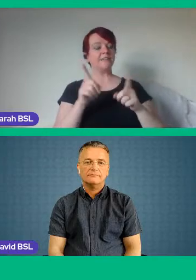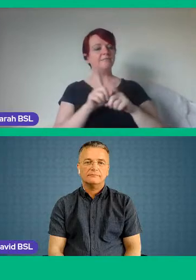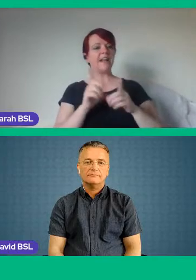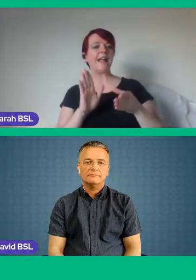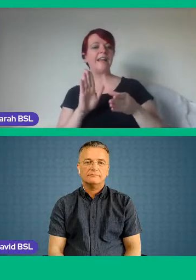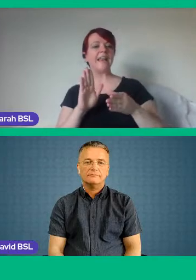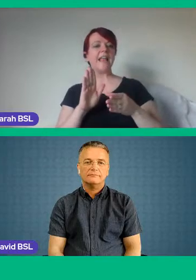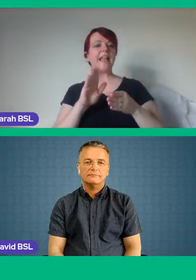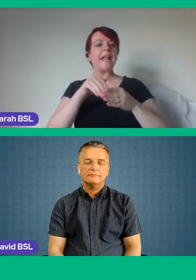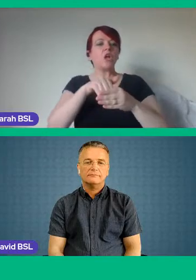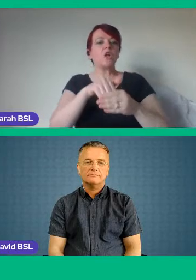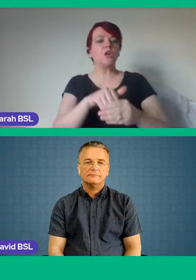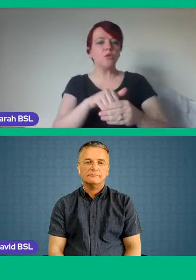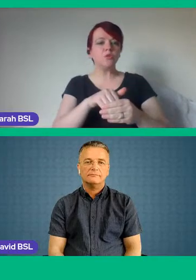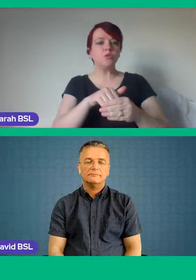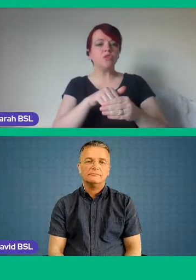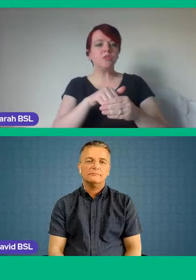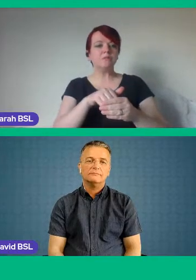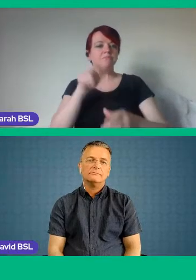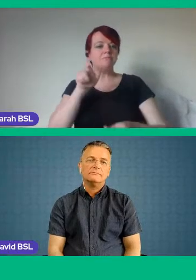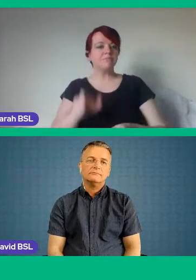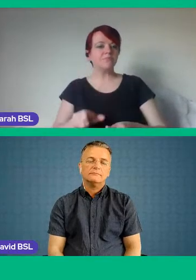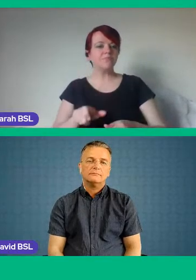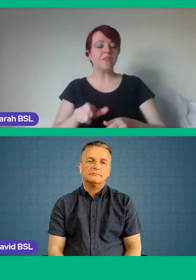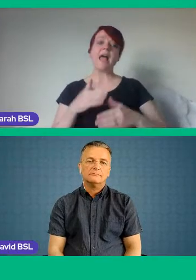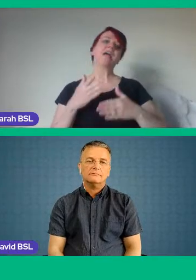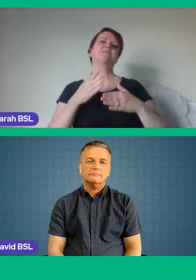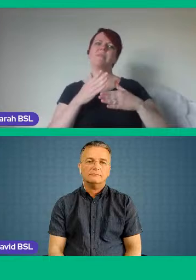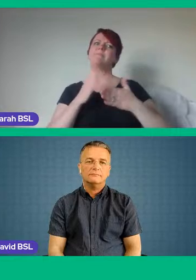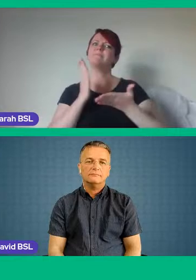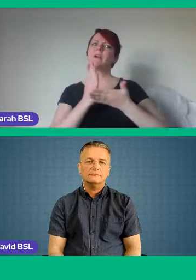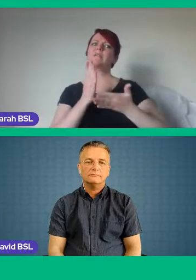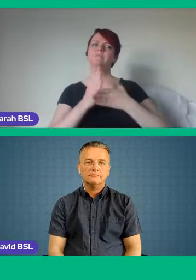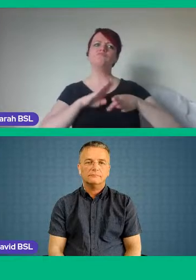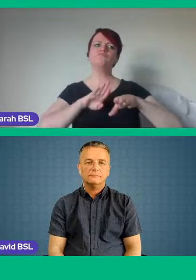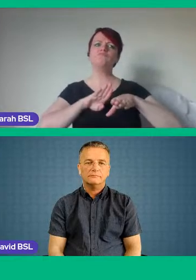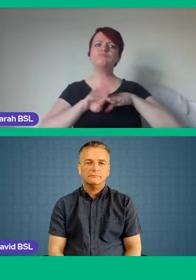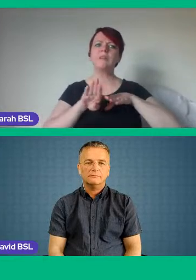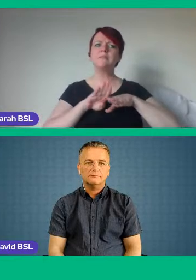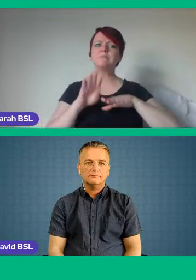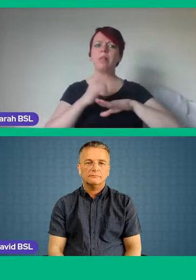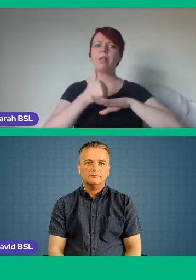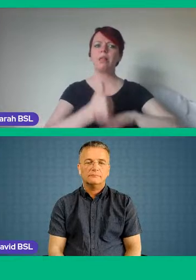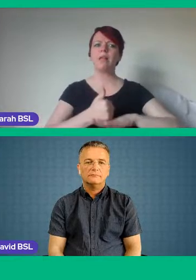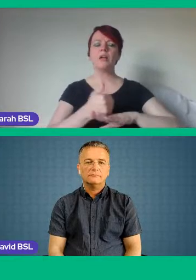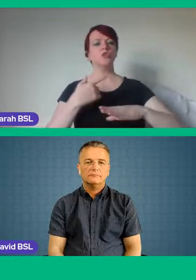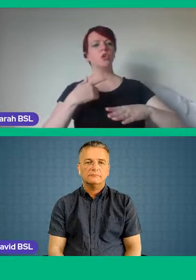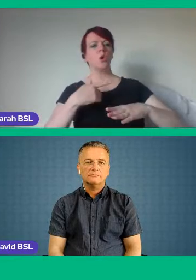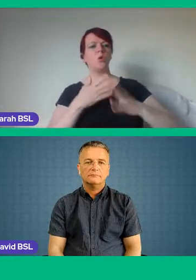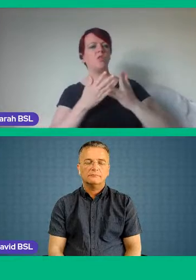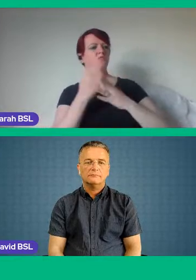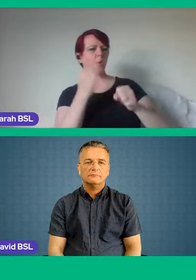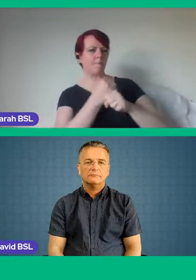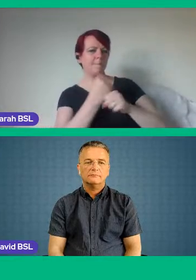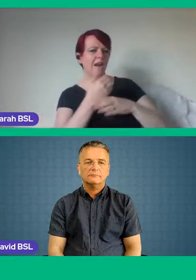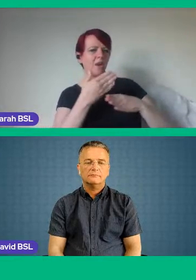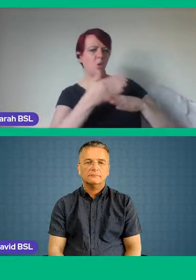it has been very much practice based, so through making work I have been asking questions and